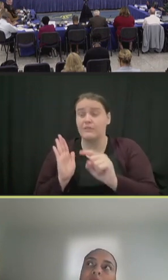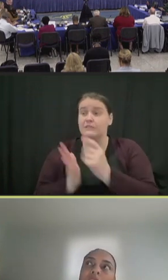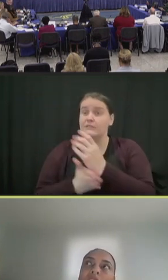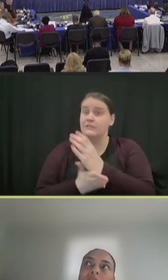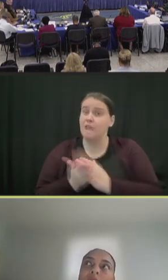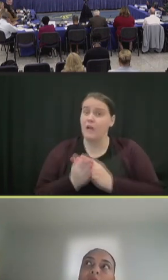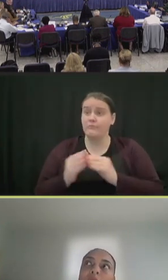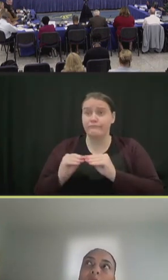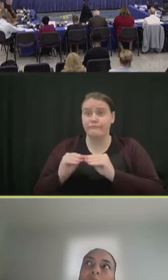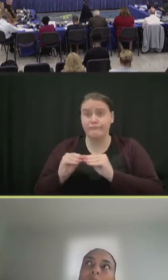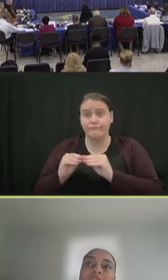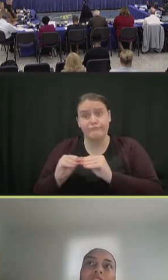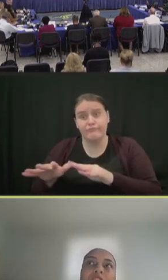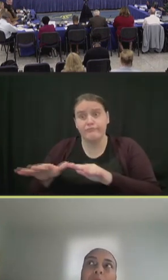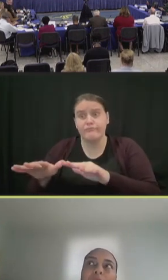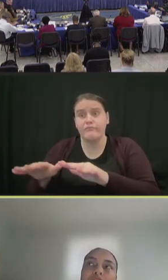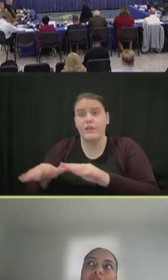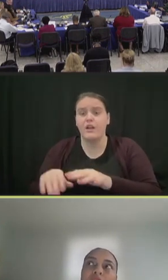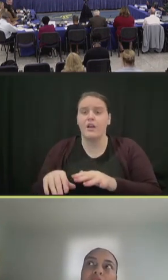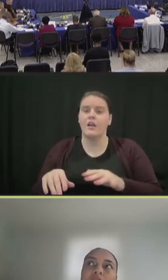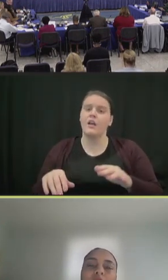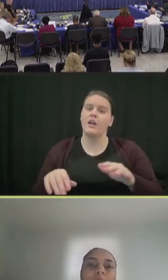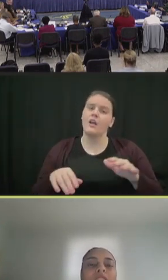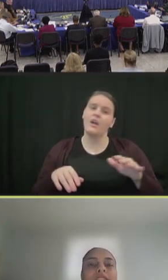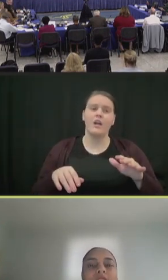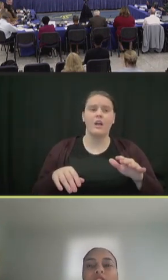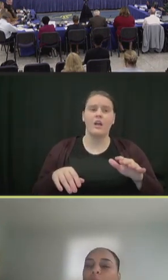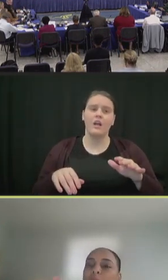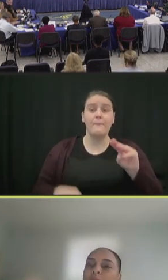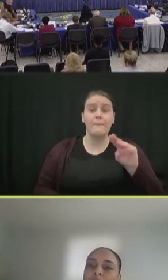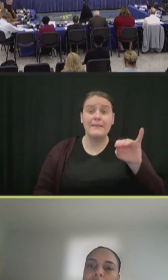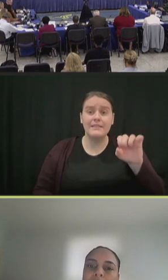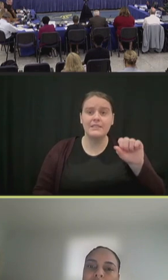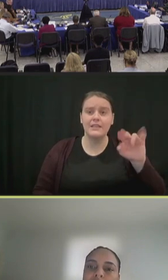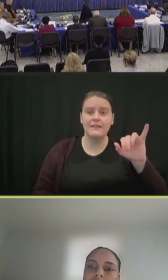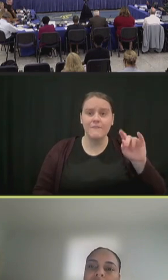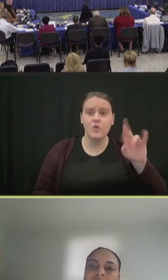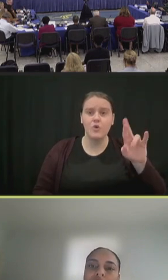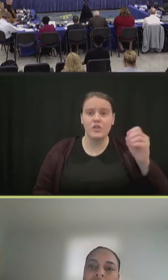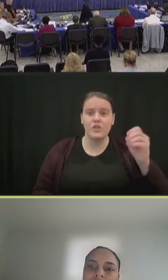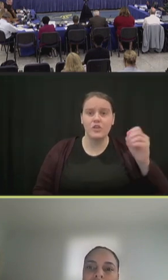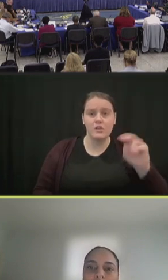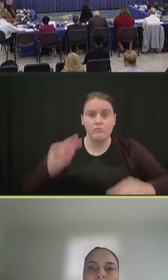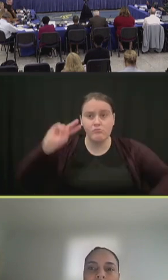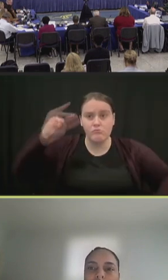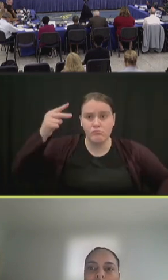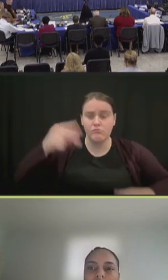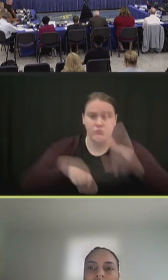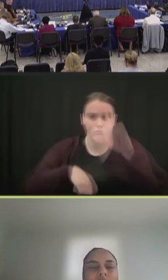wouldn't call it misinformation, because for me, misinformation suggests something sort of like,